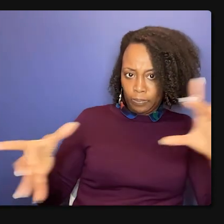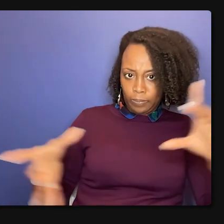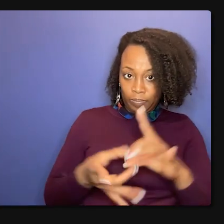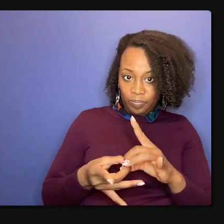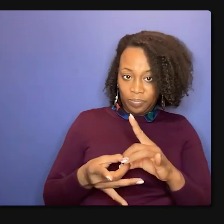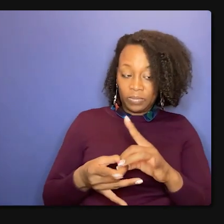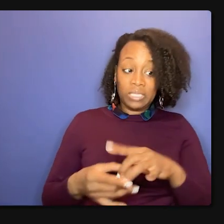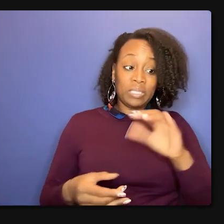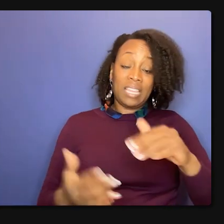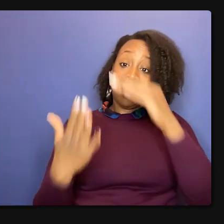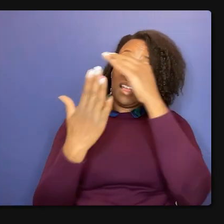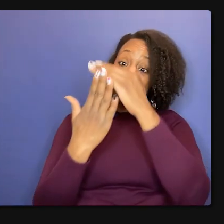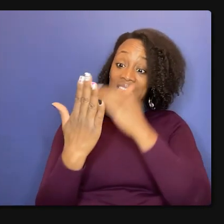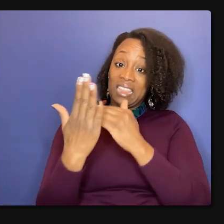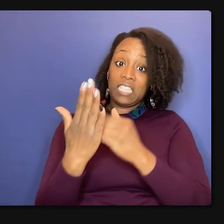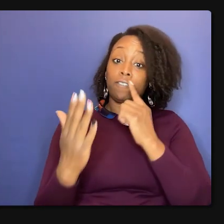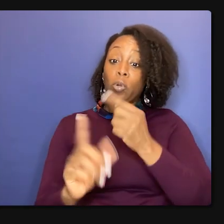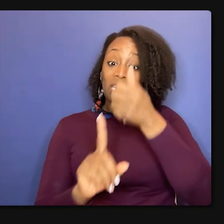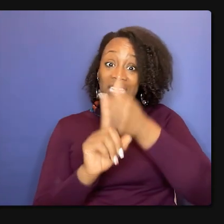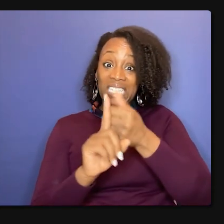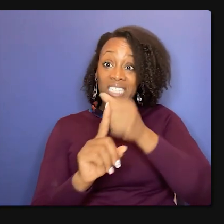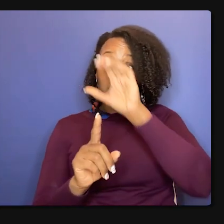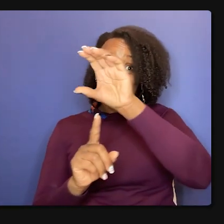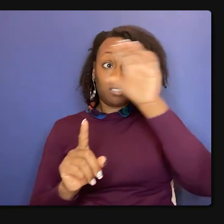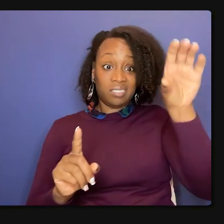So by dropping down the list for each console view,